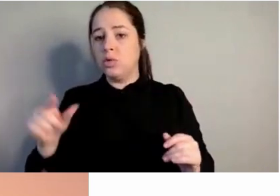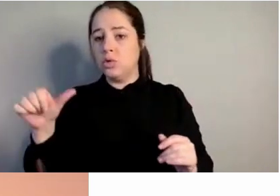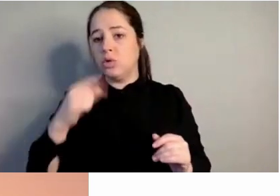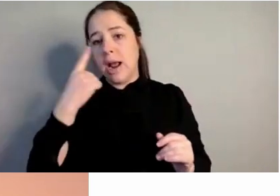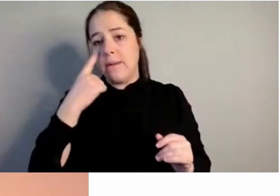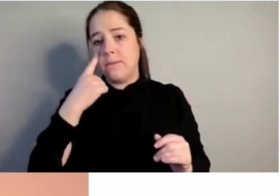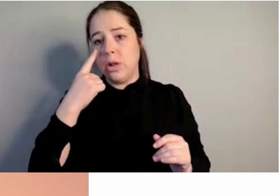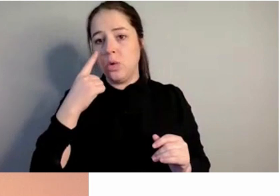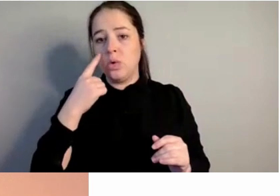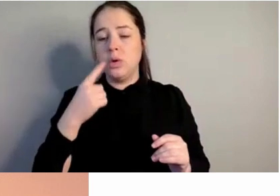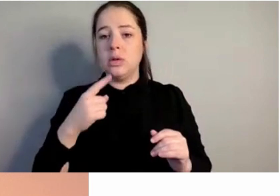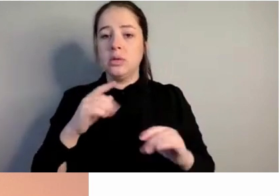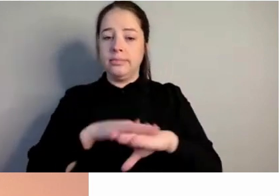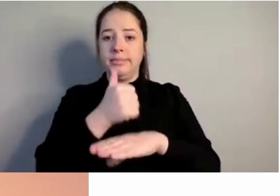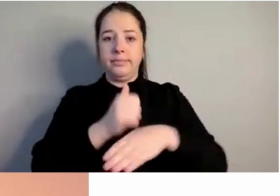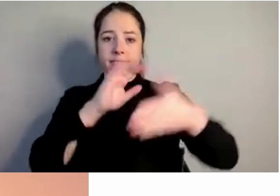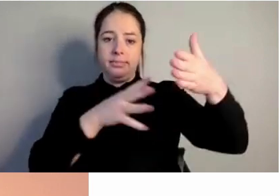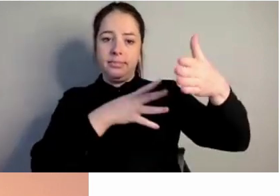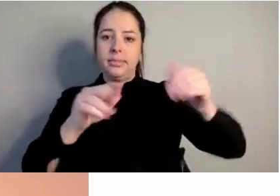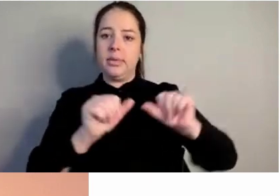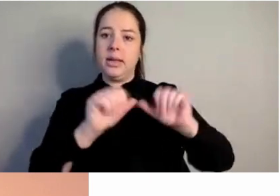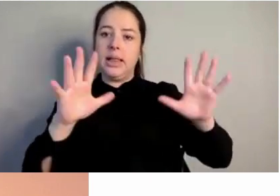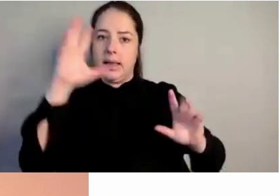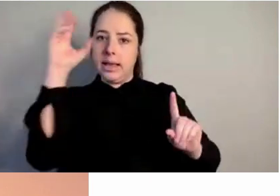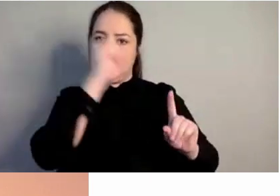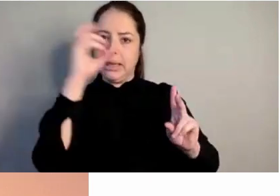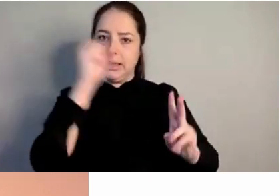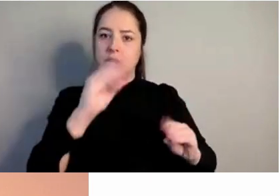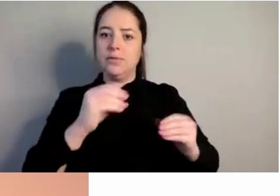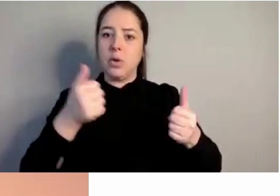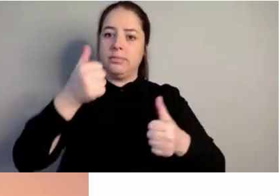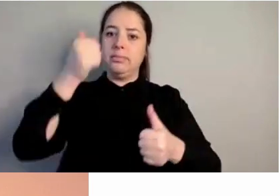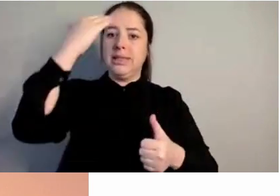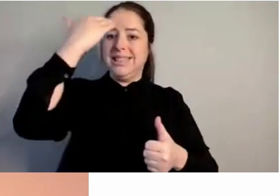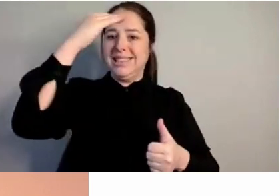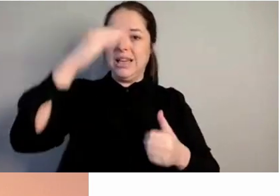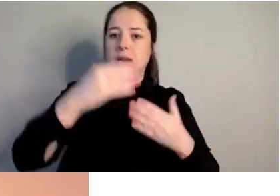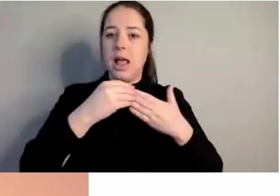It sets out very clearly the expectations from the senior leaders of the service of public servants,